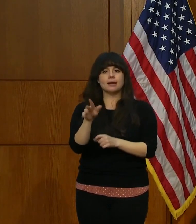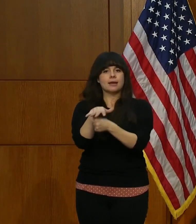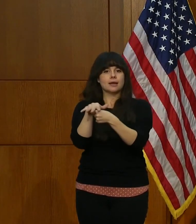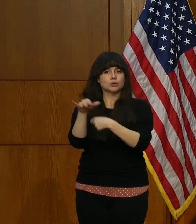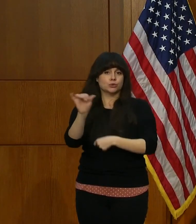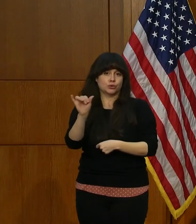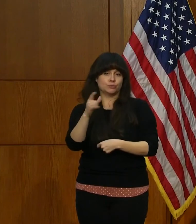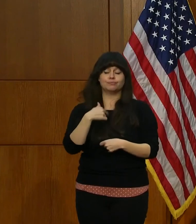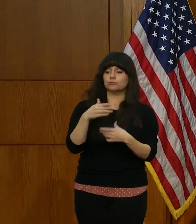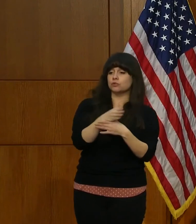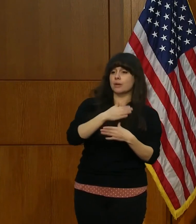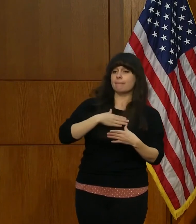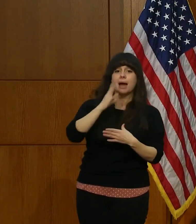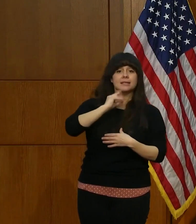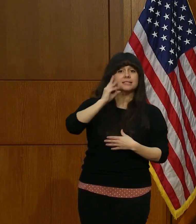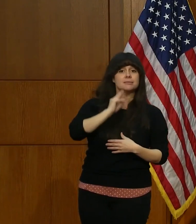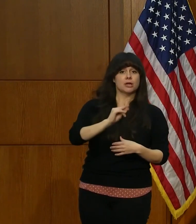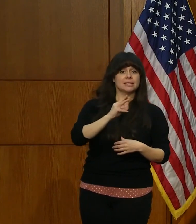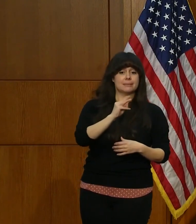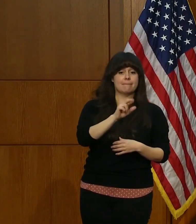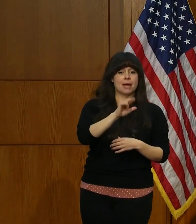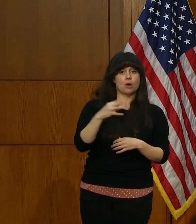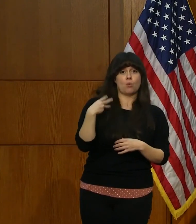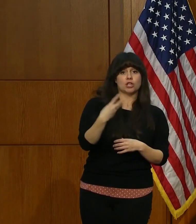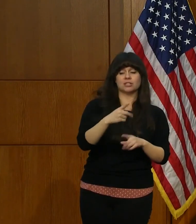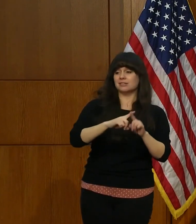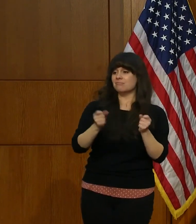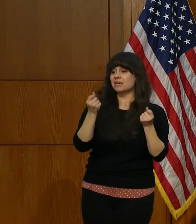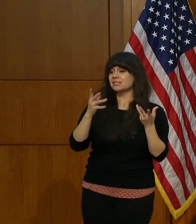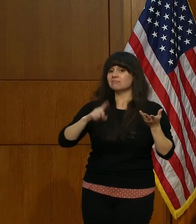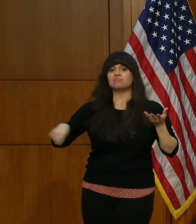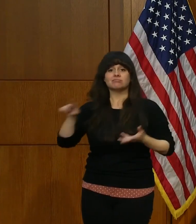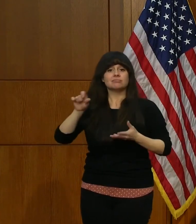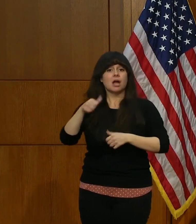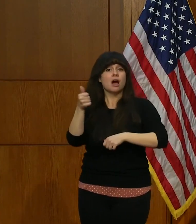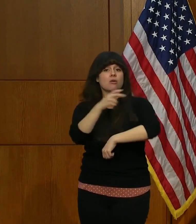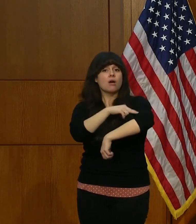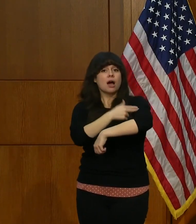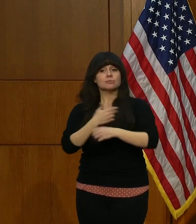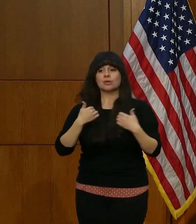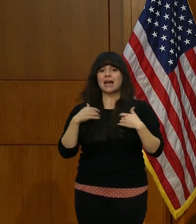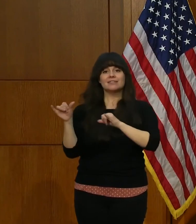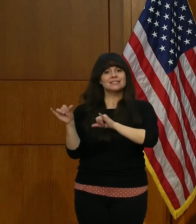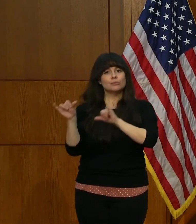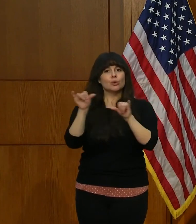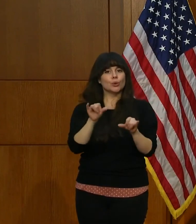VACCINATE OUR RAPID HANOCH REGION I'VE SHARED WITH YOU OUR EXPERIENCE AT MARY WASHINGTON HEALTH CARE, BUT MANY VIRGINIA